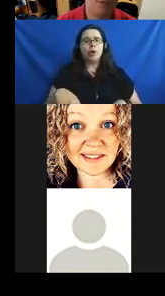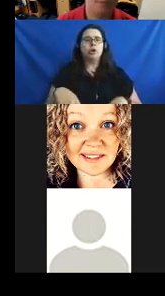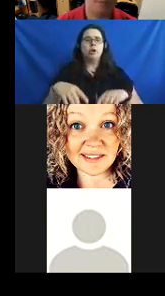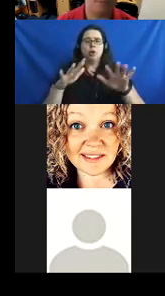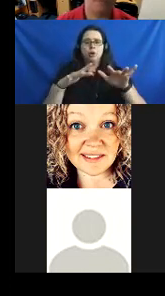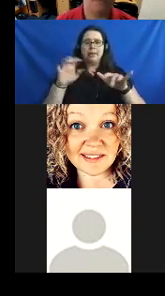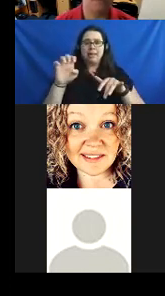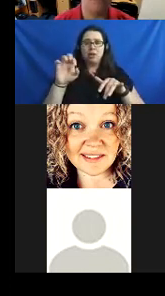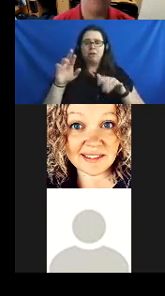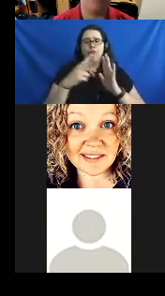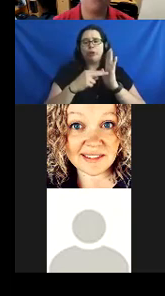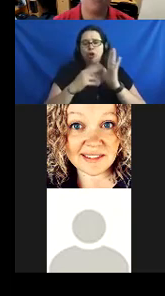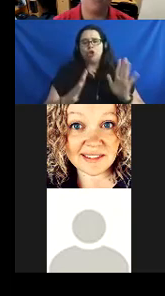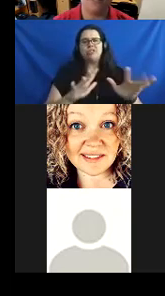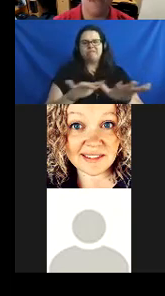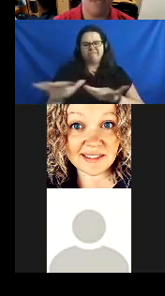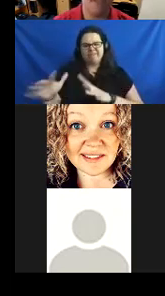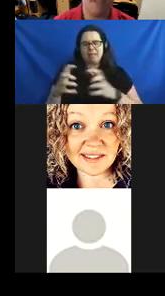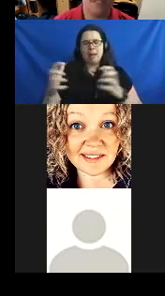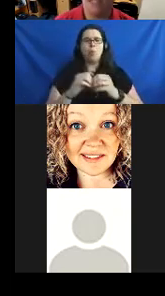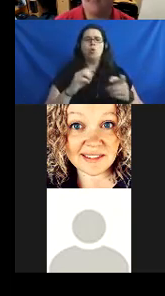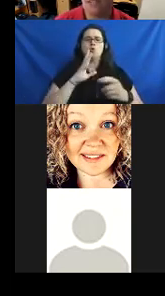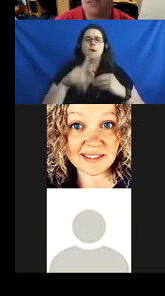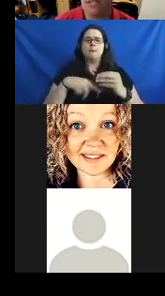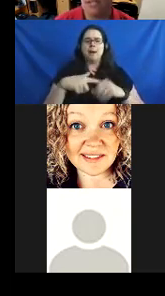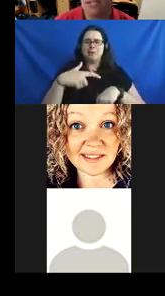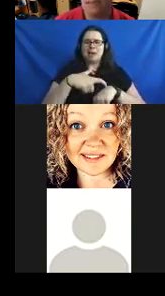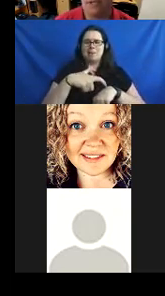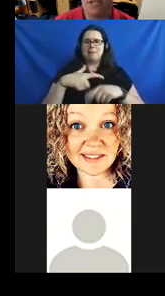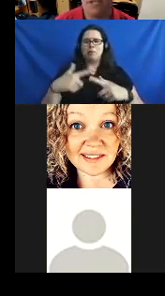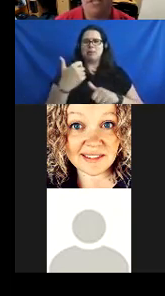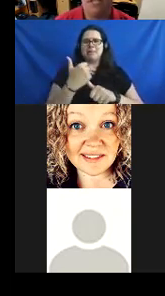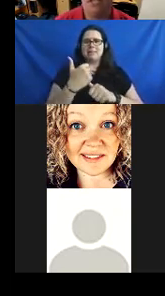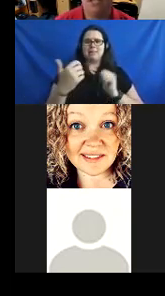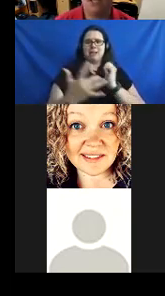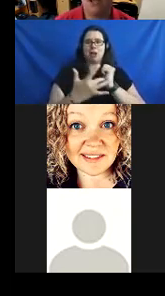LET'S TALK ABOUT THE TIMING OF AN ASSISTIVE TECHNOLOGY ASSESSMENT. IT IS ONGOING.